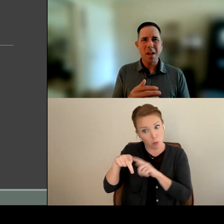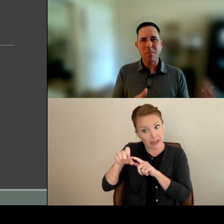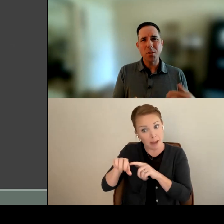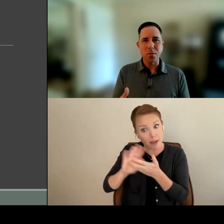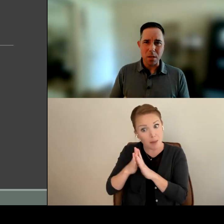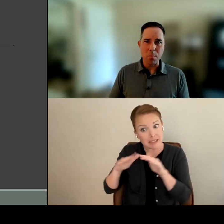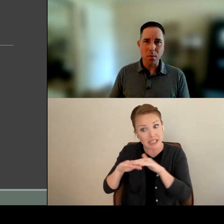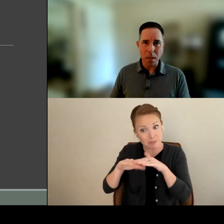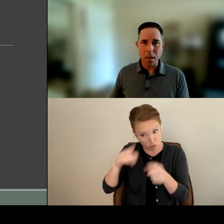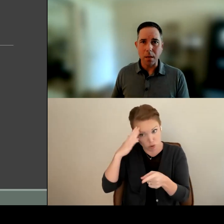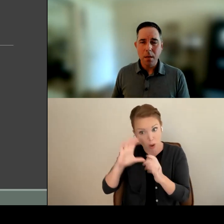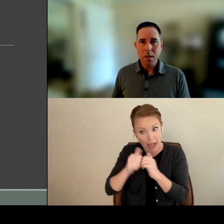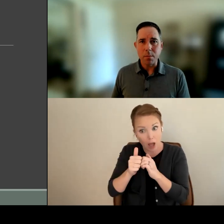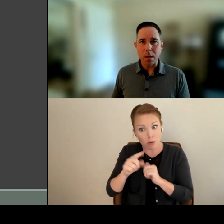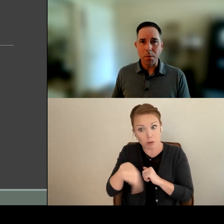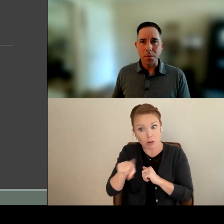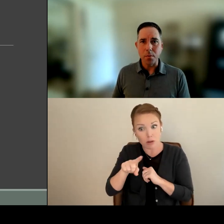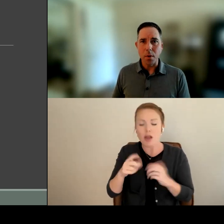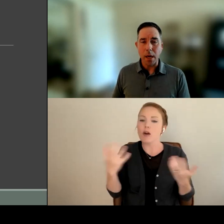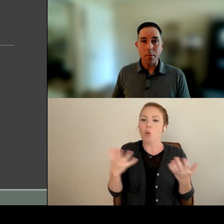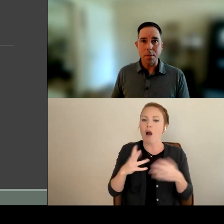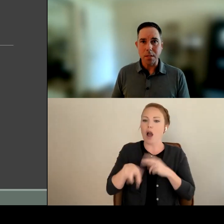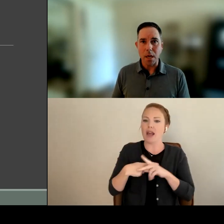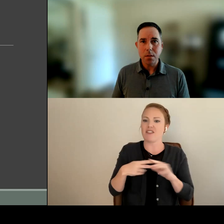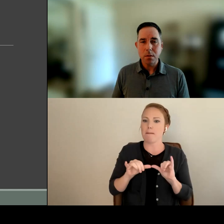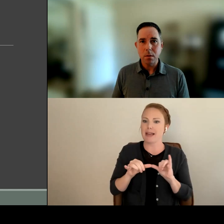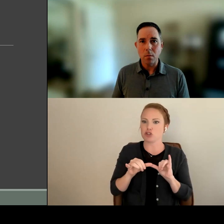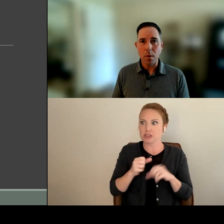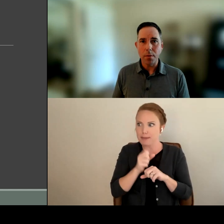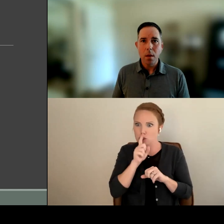What kind of measures can you pull in to be able to account for success?